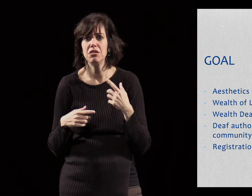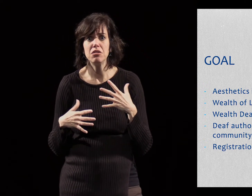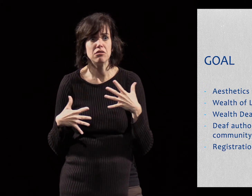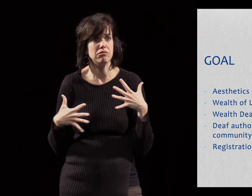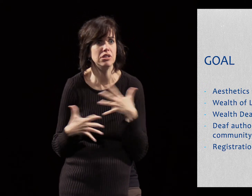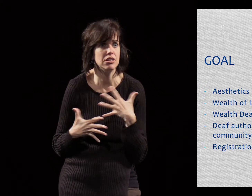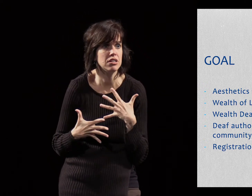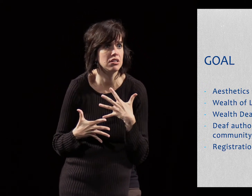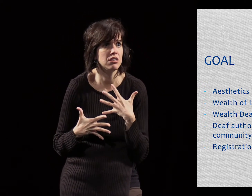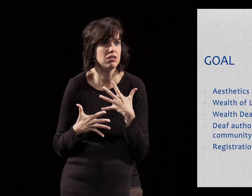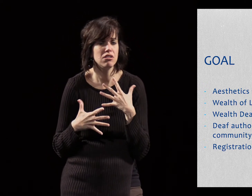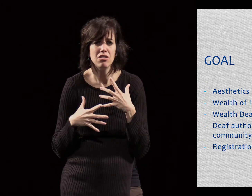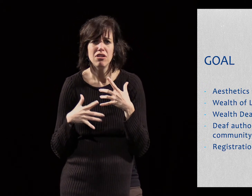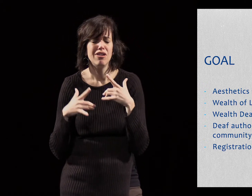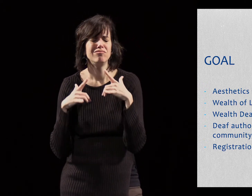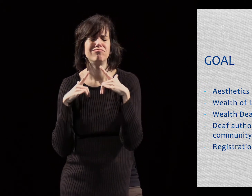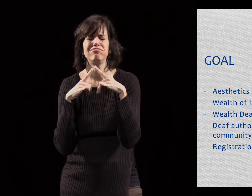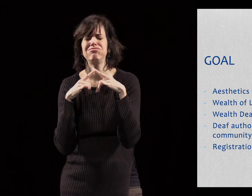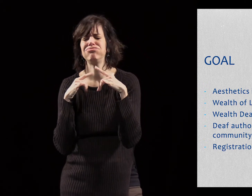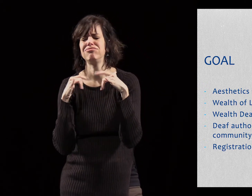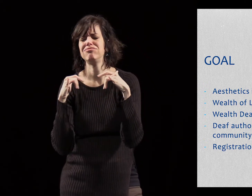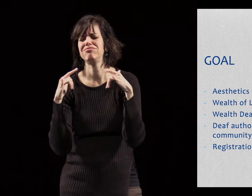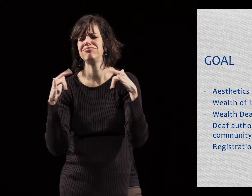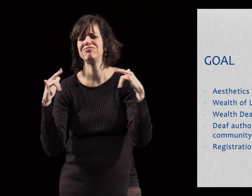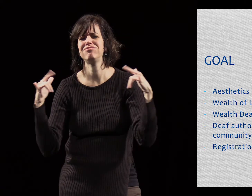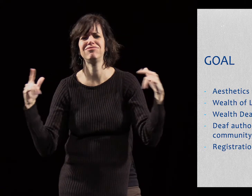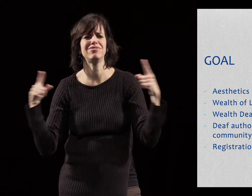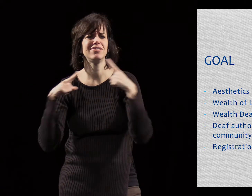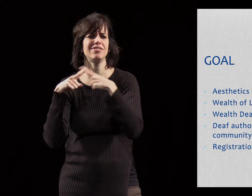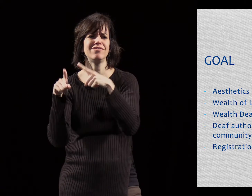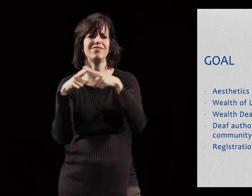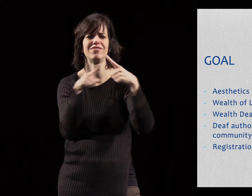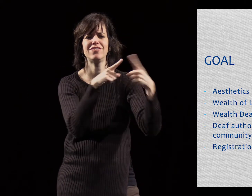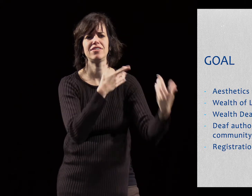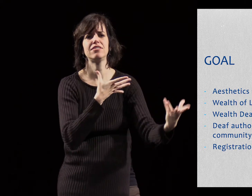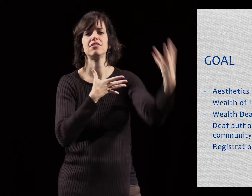for horror, sadness, fear?